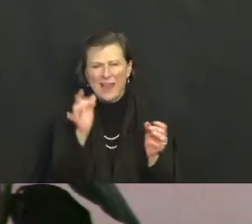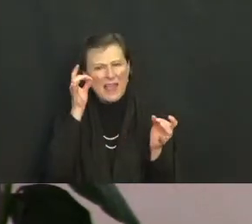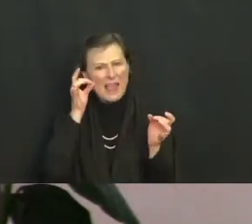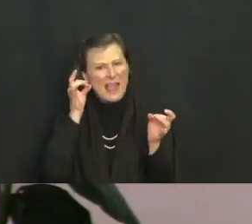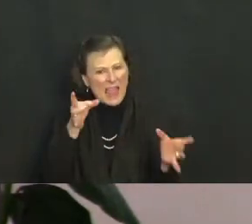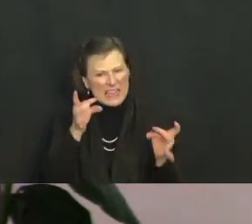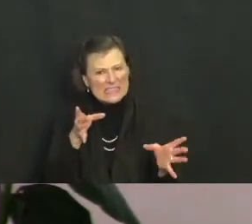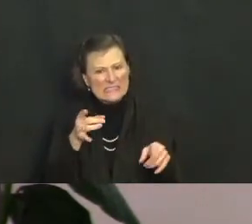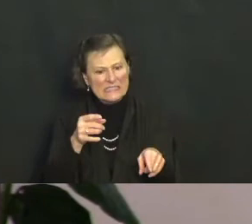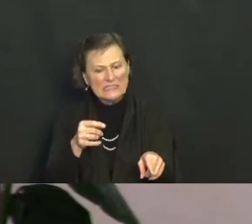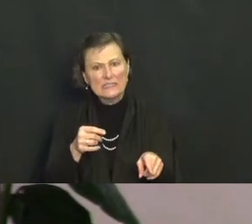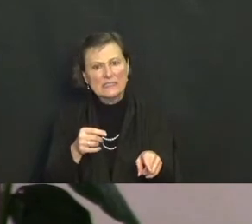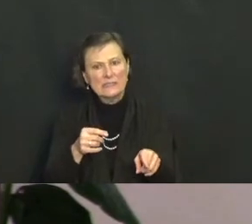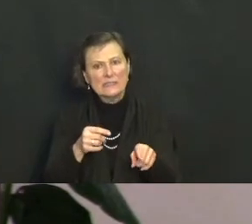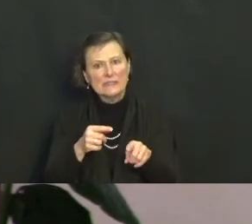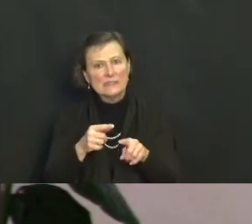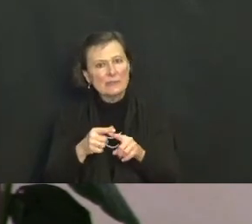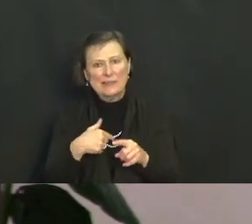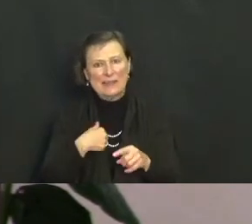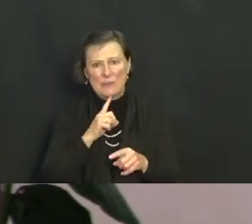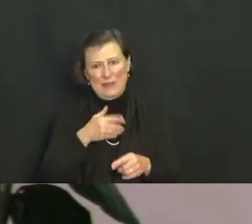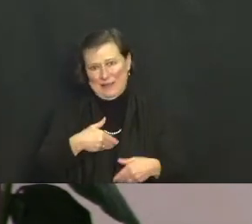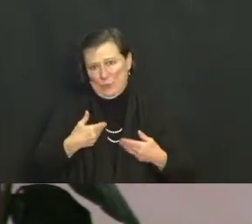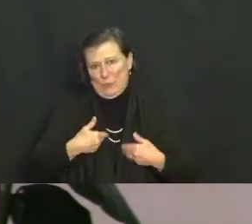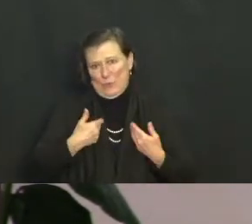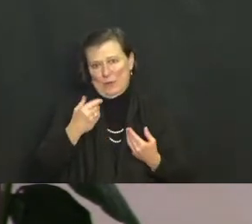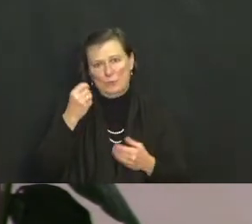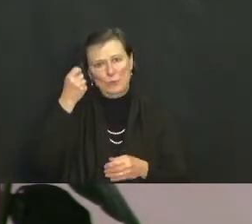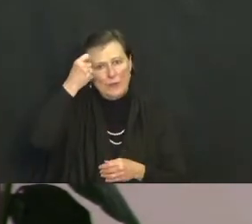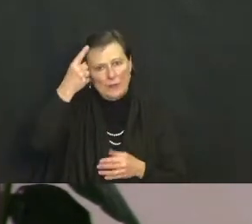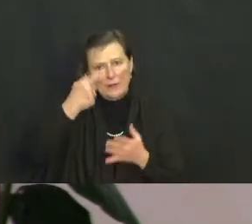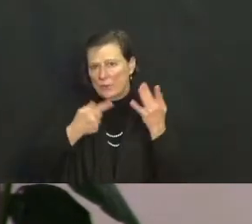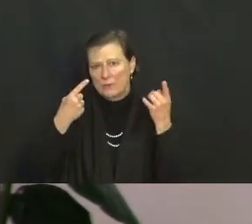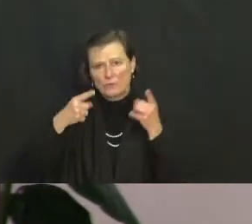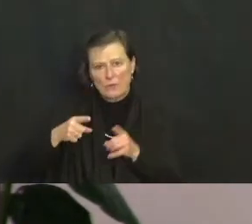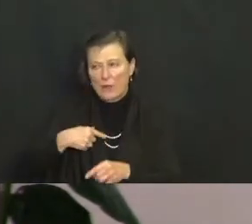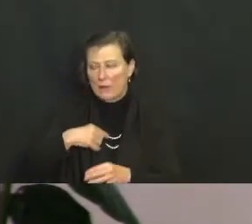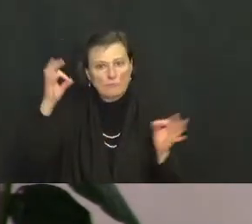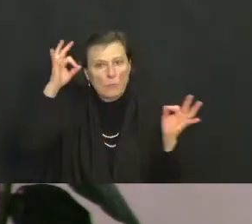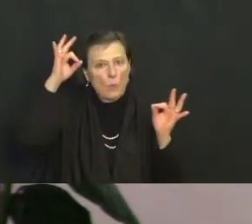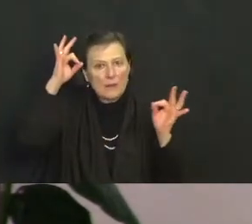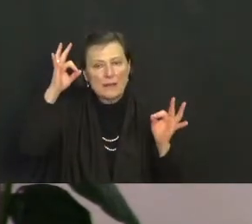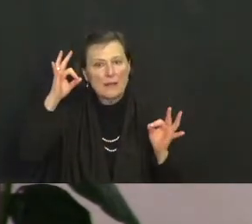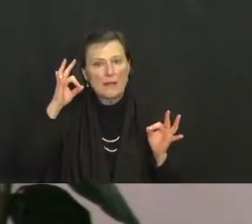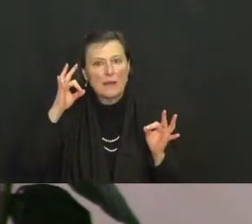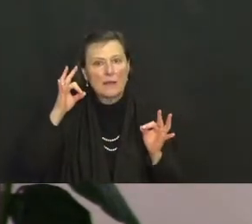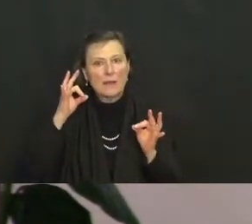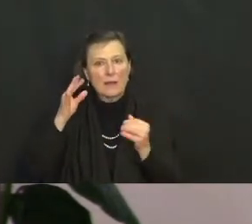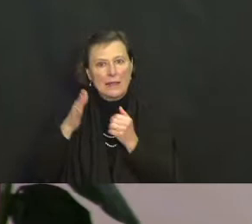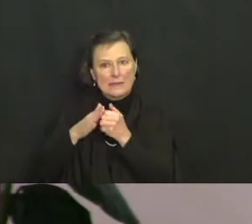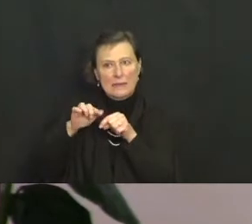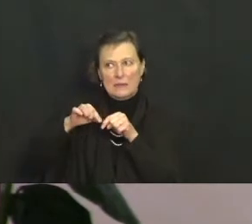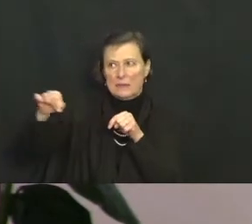But, I was really too young to understand what was going on. I had no idea that nearby, very nearby, Columbus, Georgia.